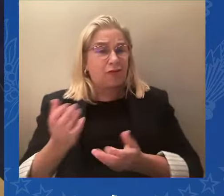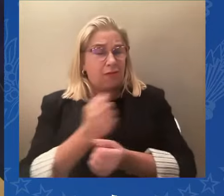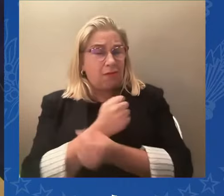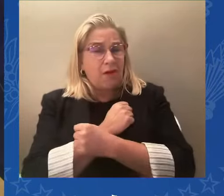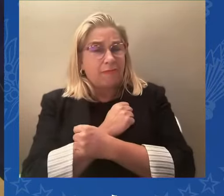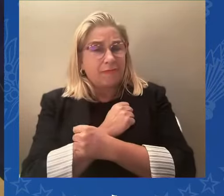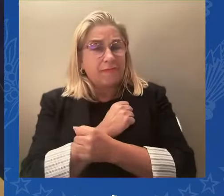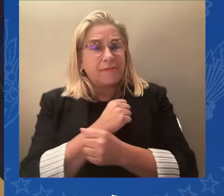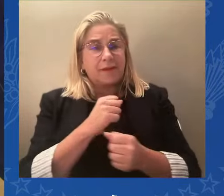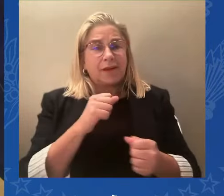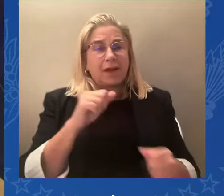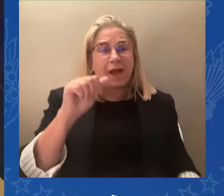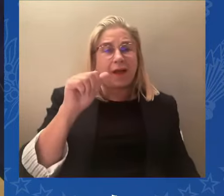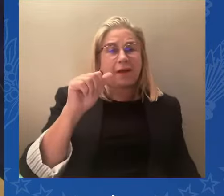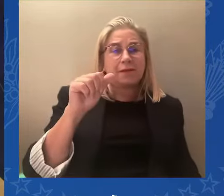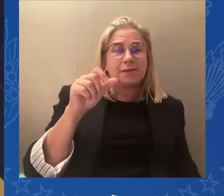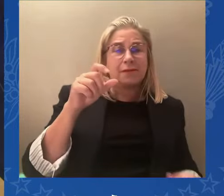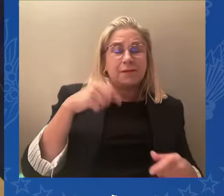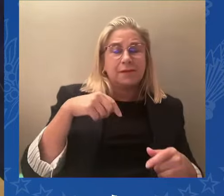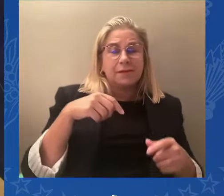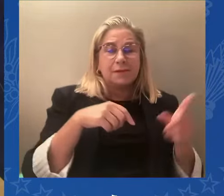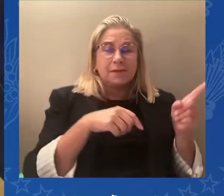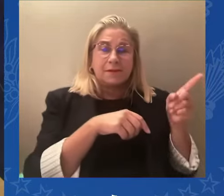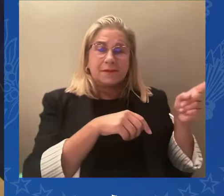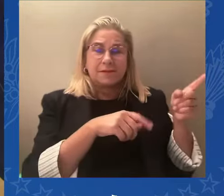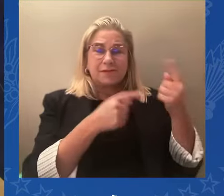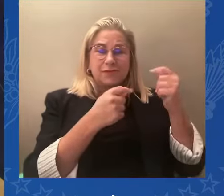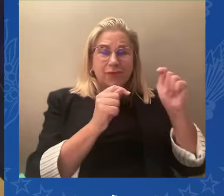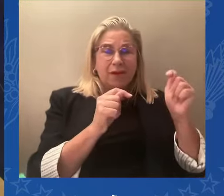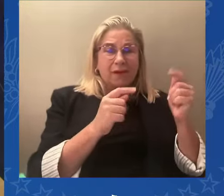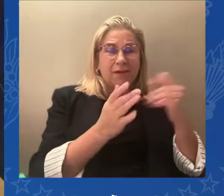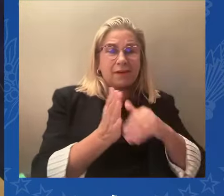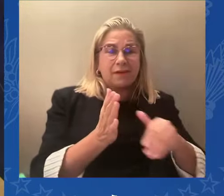it is intact, helping hundreds of millions of people in our country.